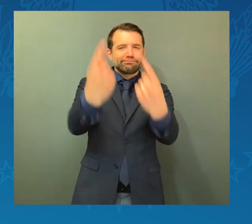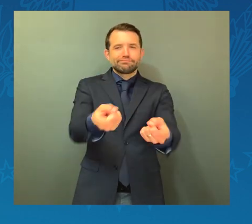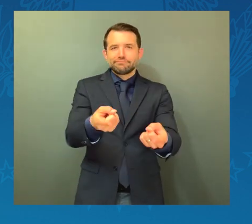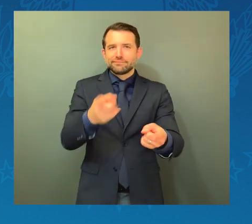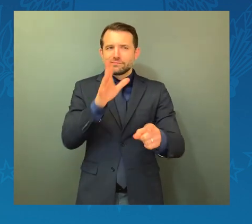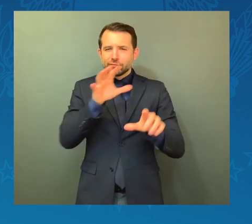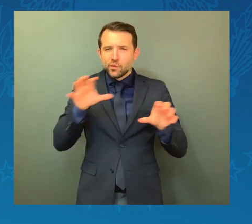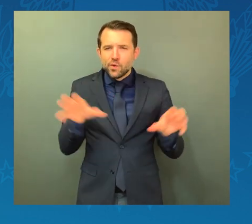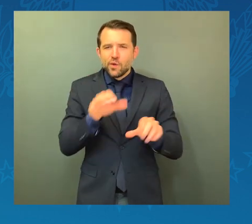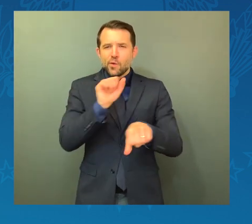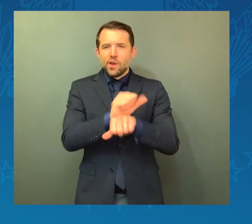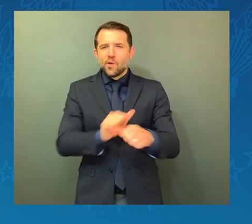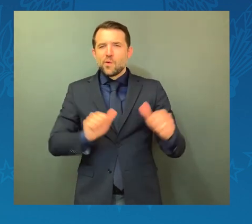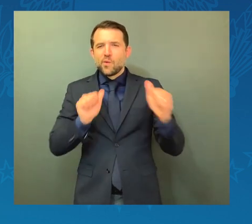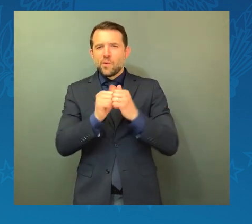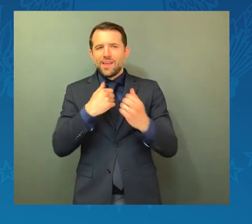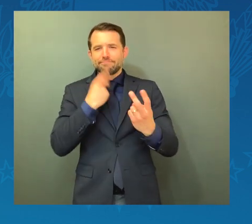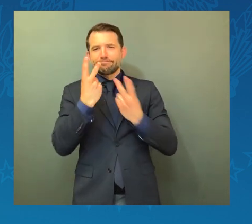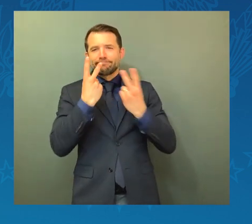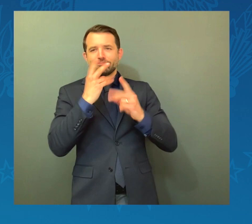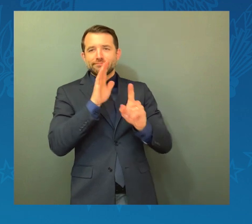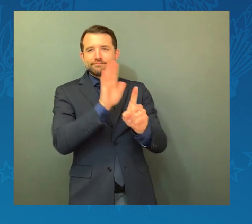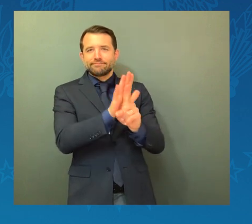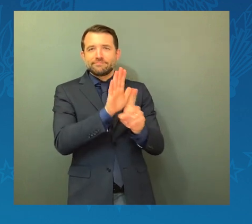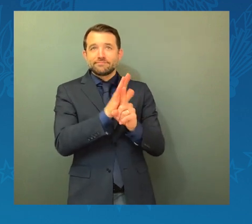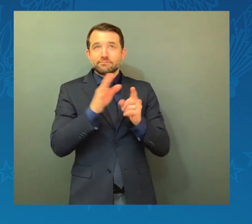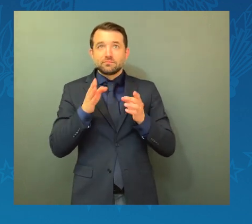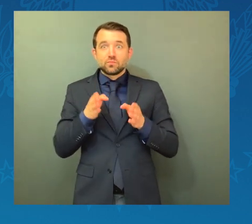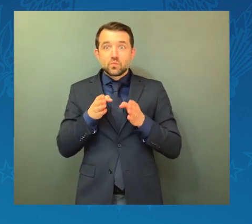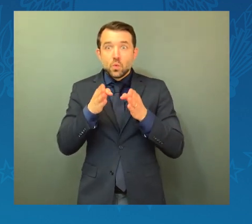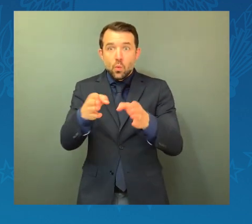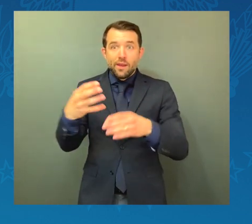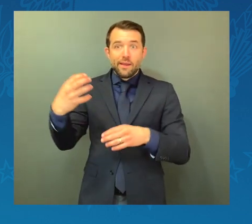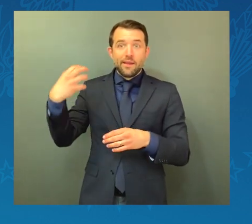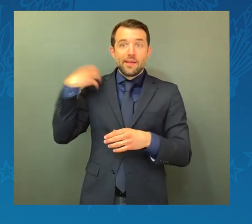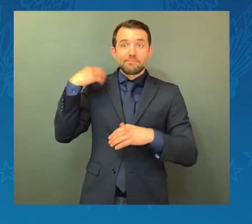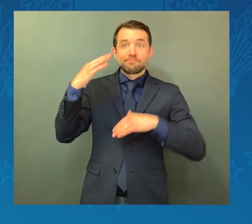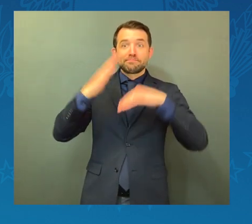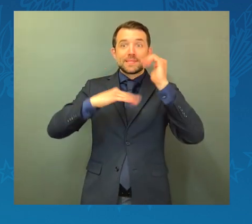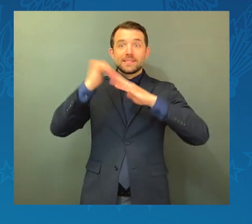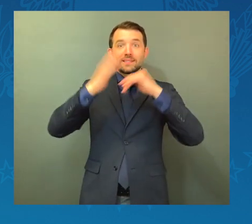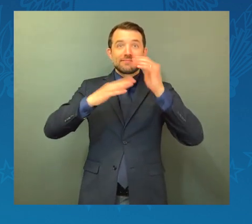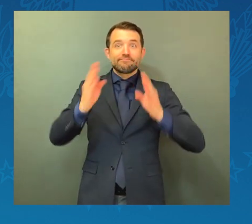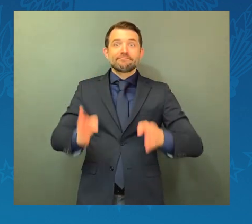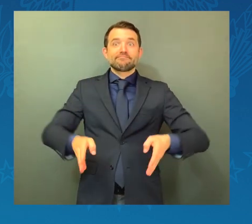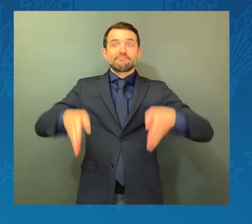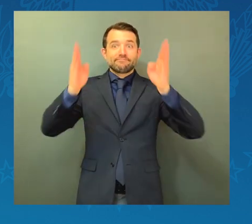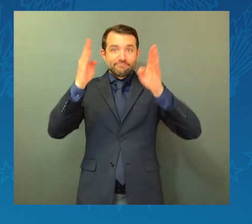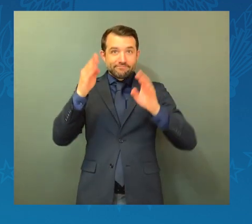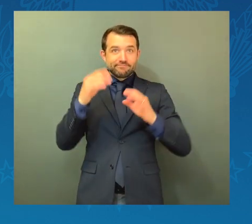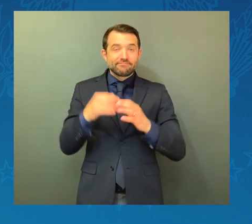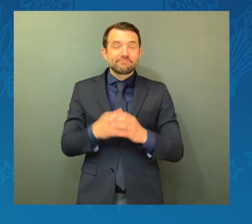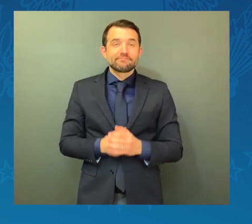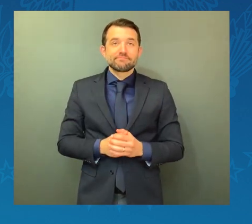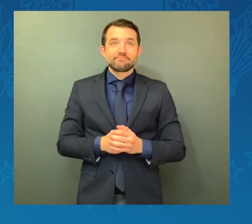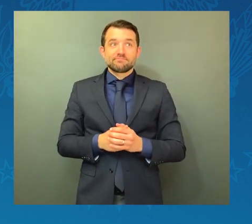in the halls of the Capital, in these very ornate rooms in our United States Capital --